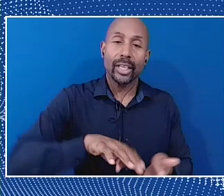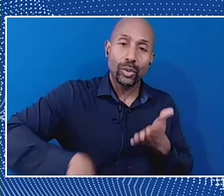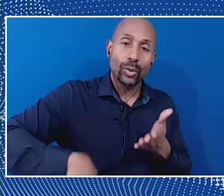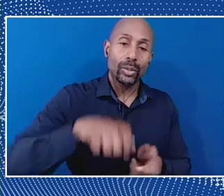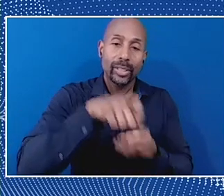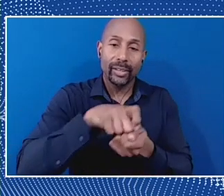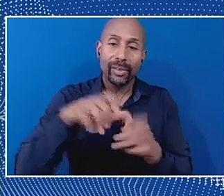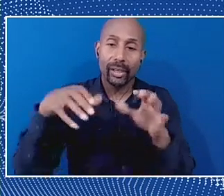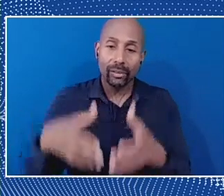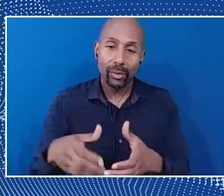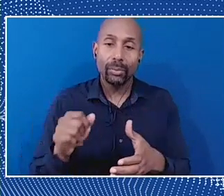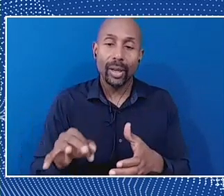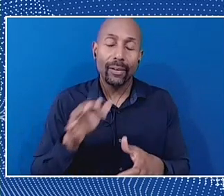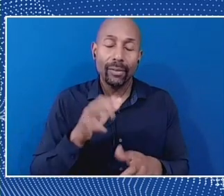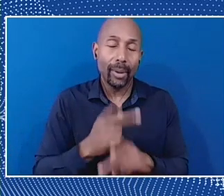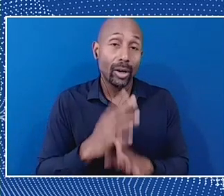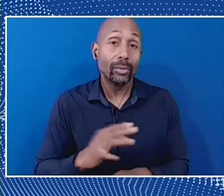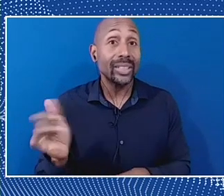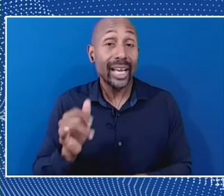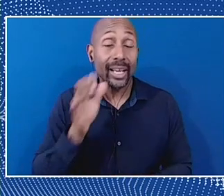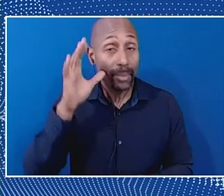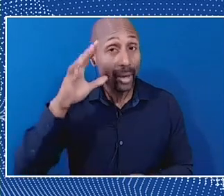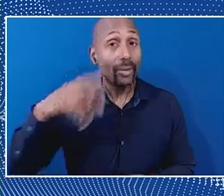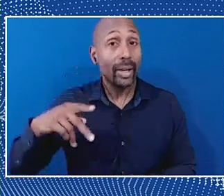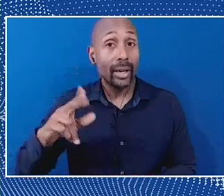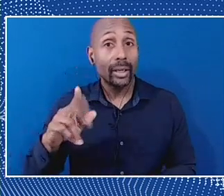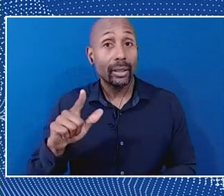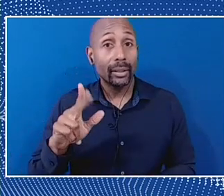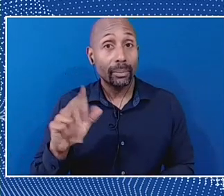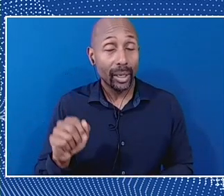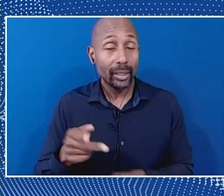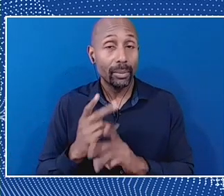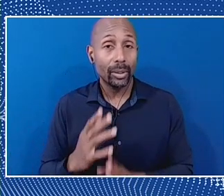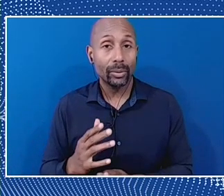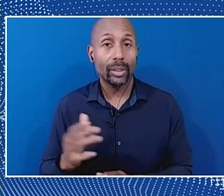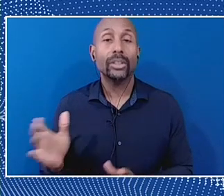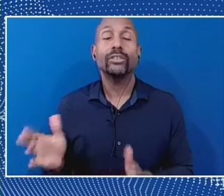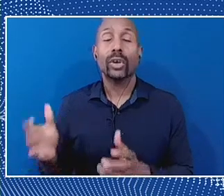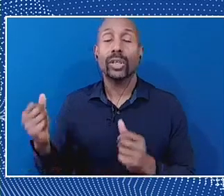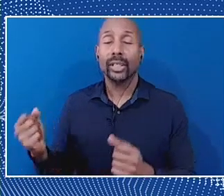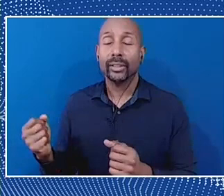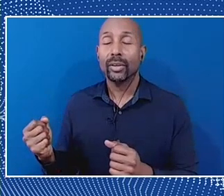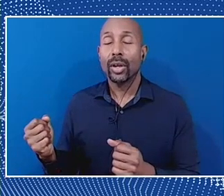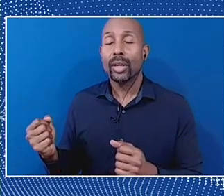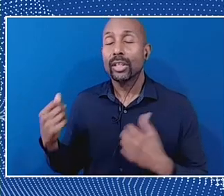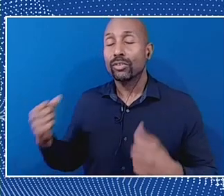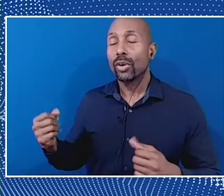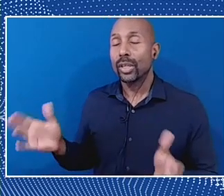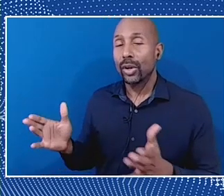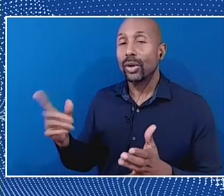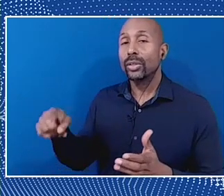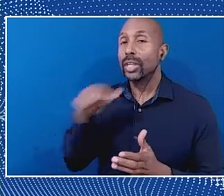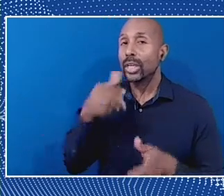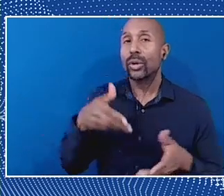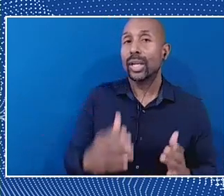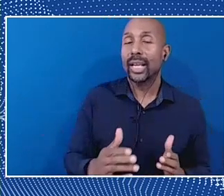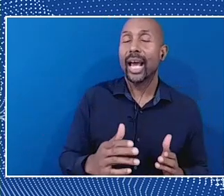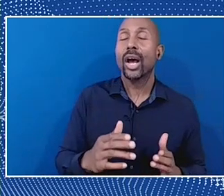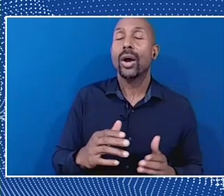borrowers, and strongly urge the Department to not allow the 6 million borrowers with commercially held FFEL loans to be left behind.